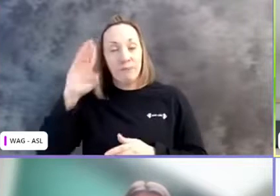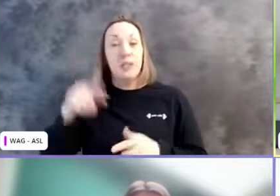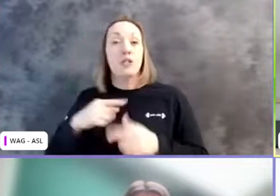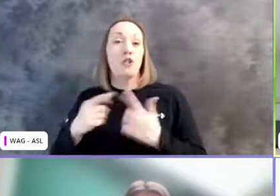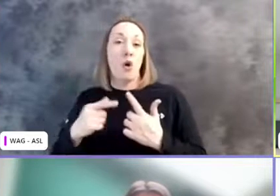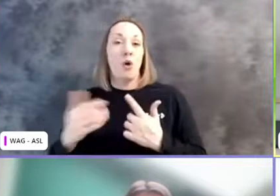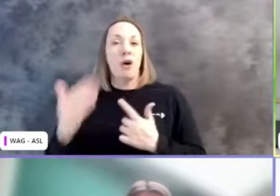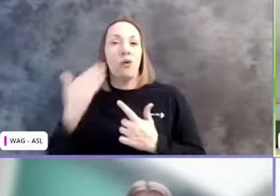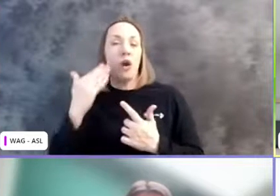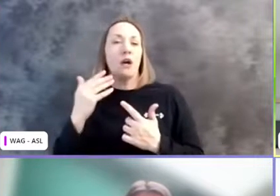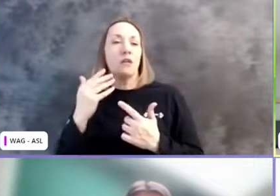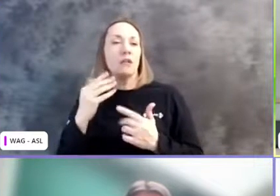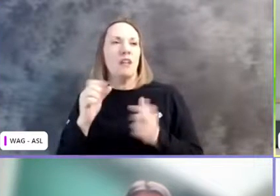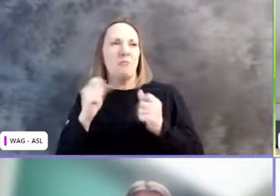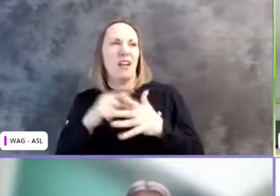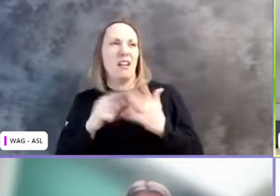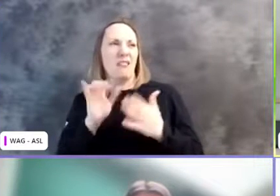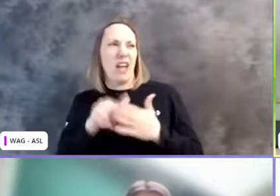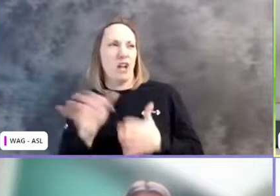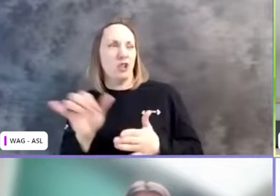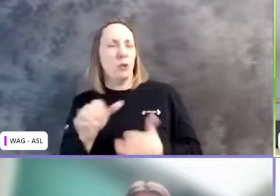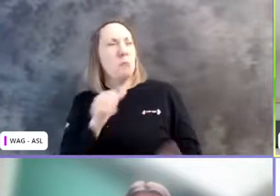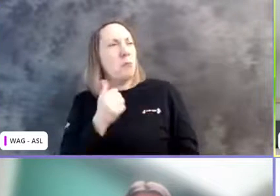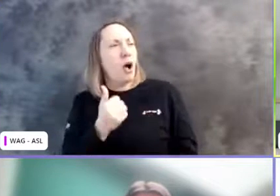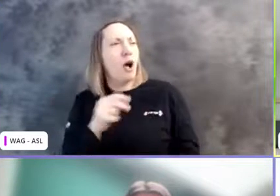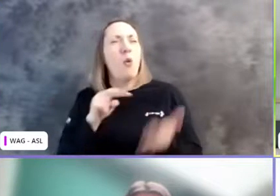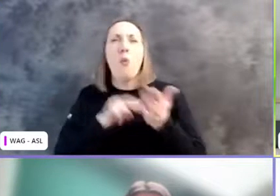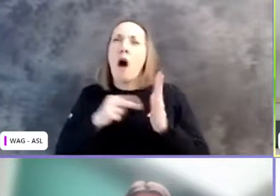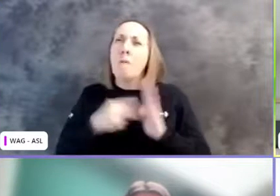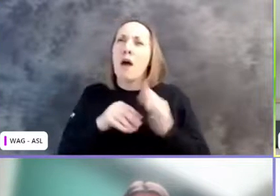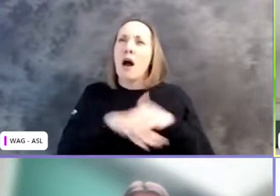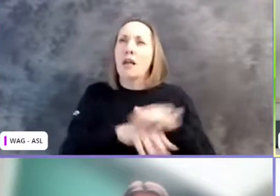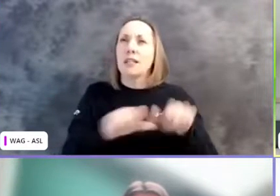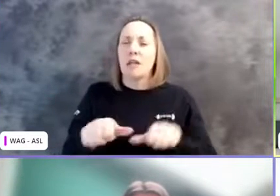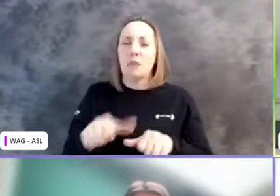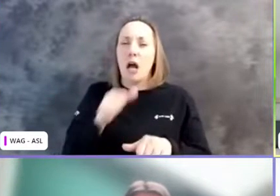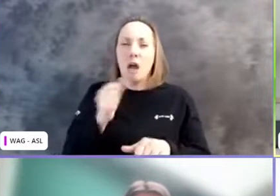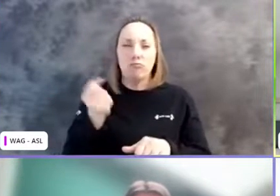united states and navy, sailor, so aware of many